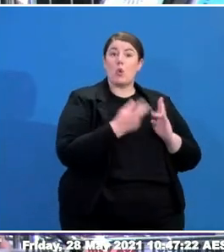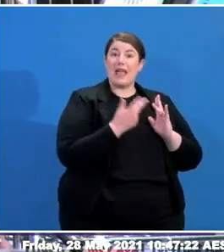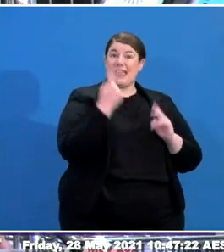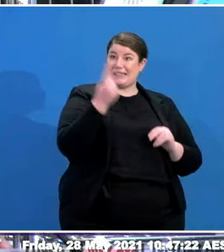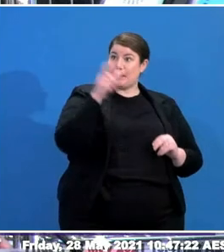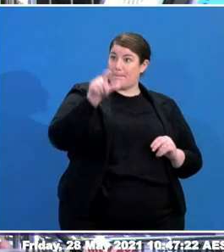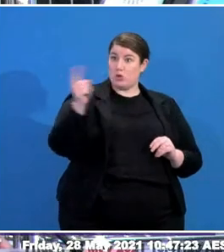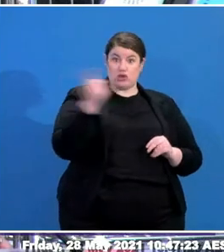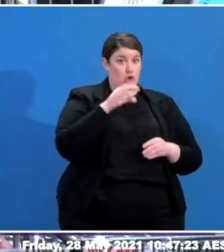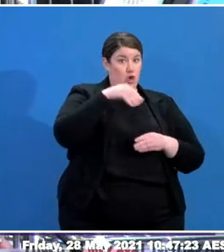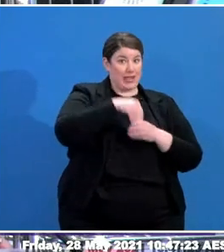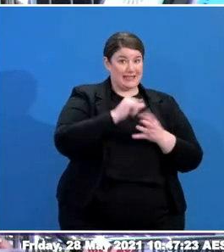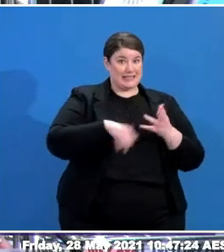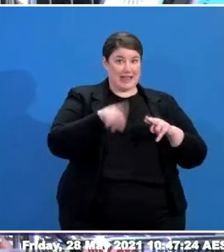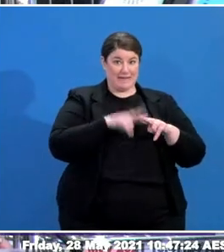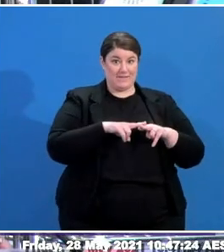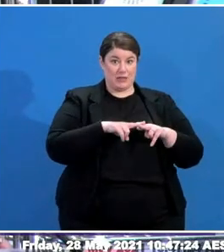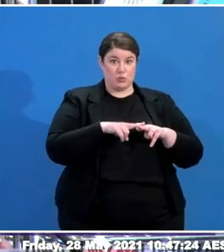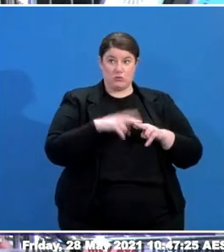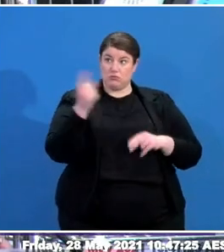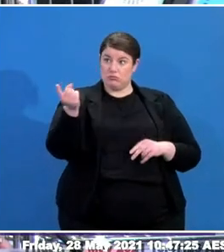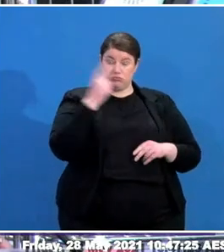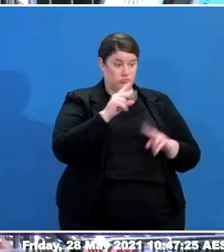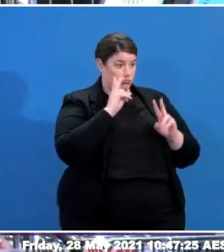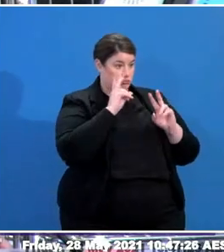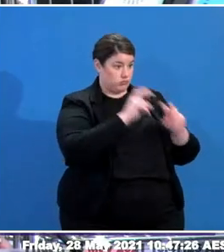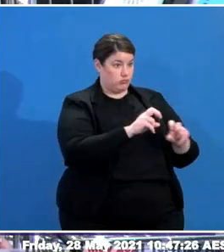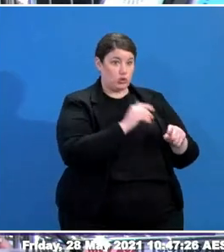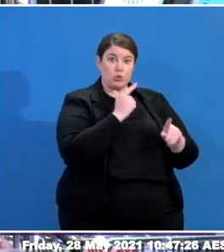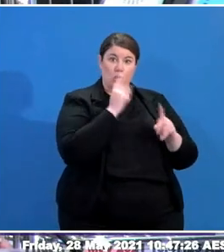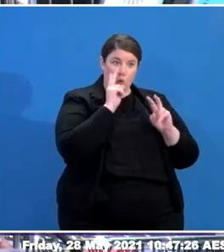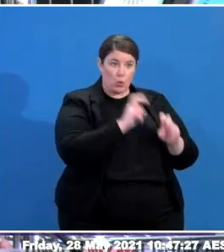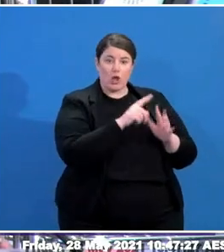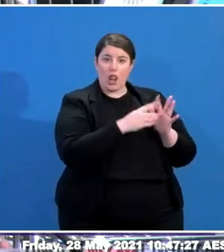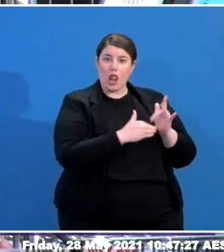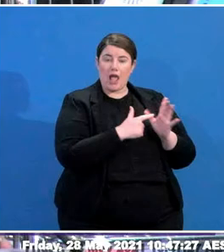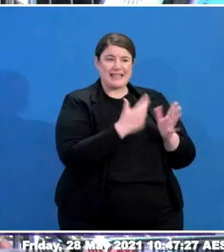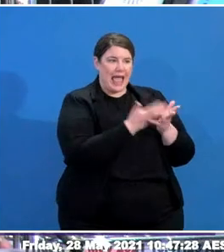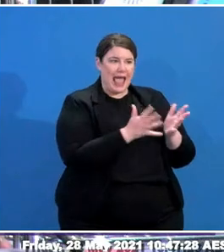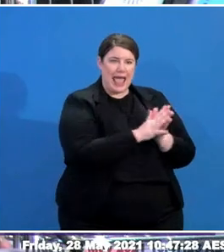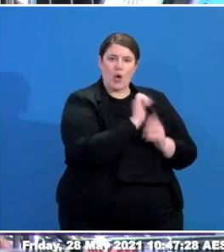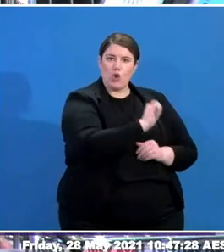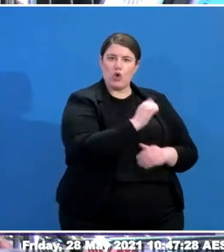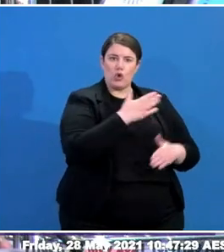in which Eliza raised her feedback or made her complaints was inconsistent